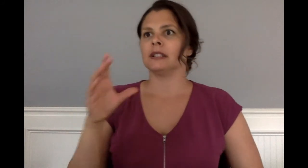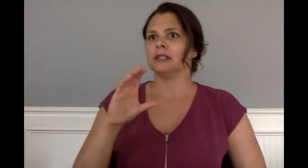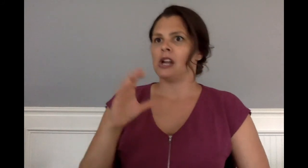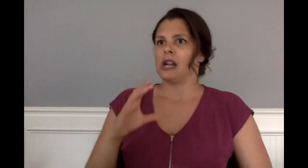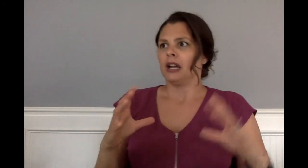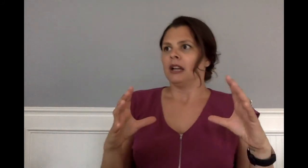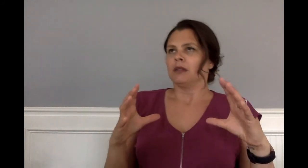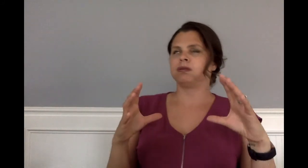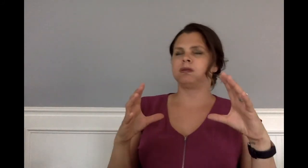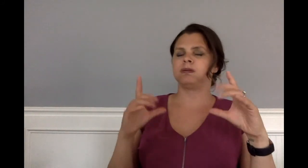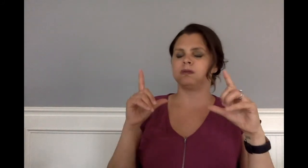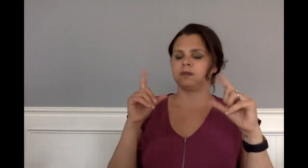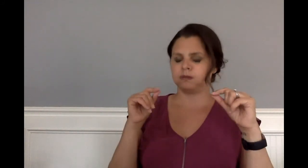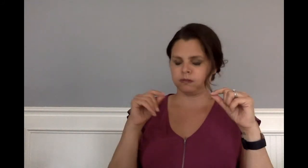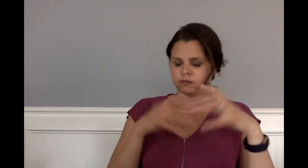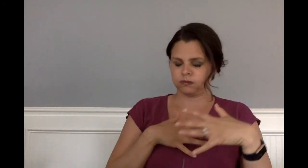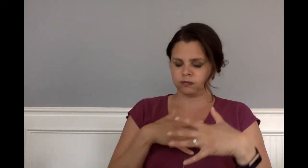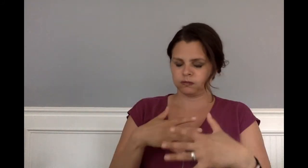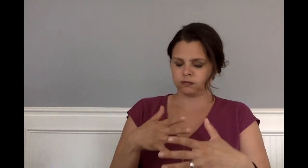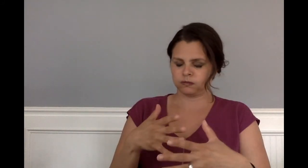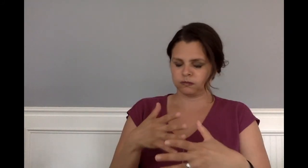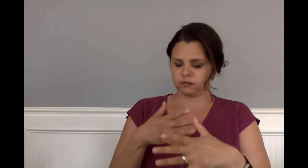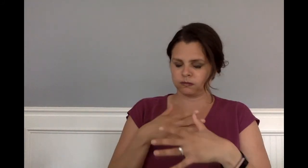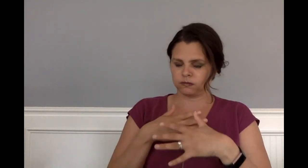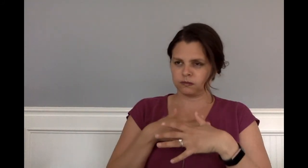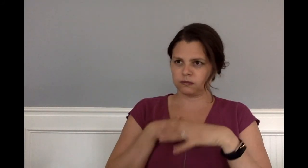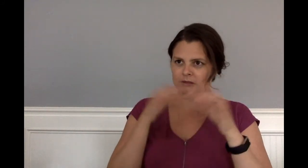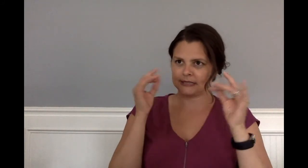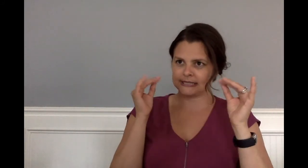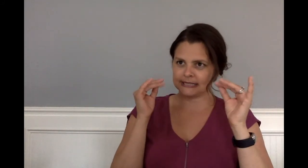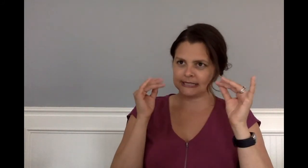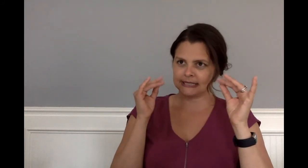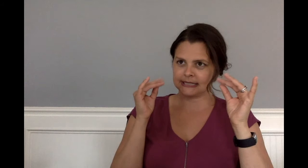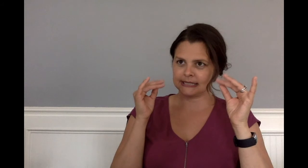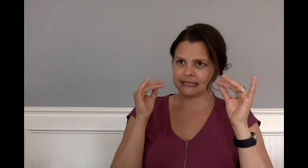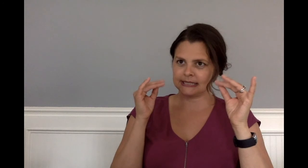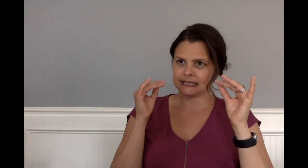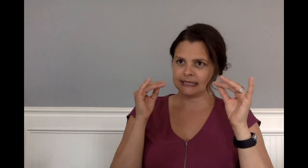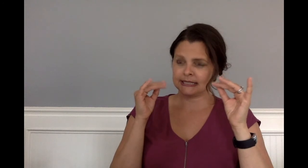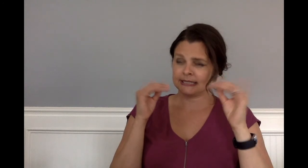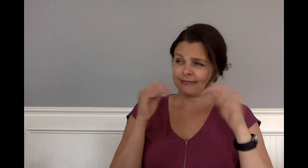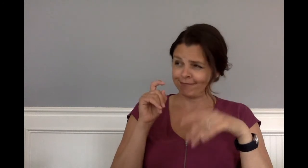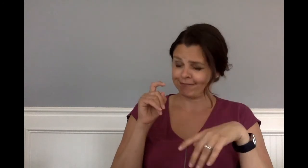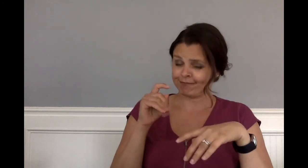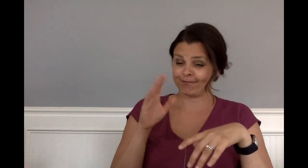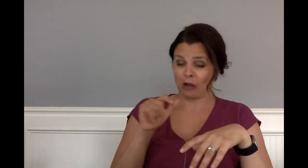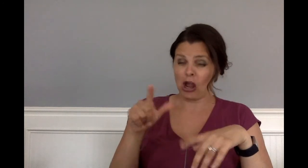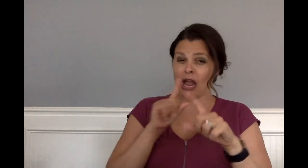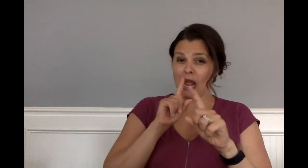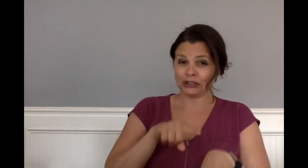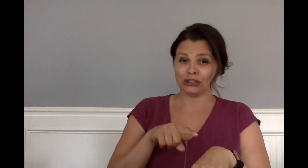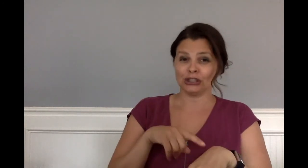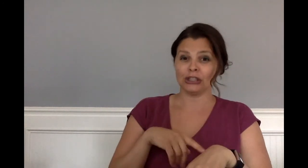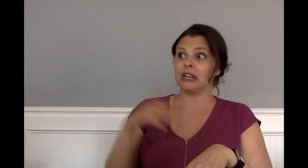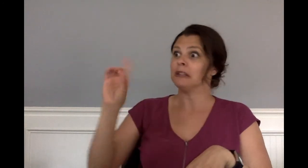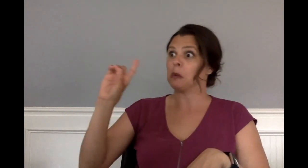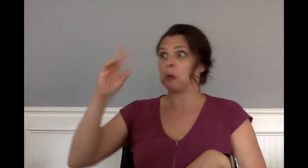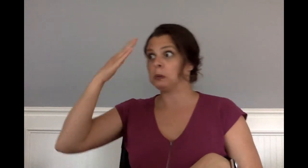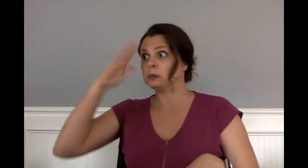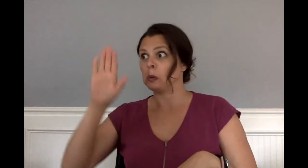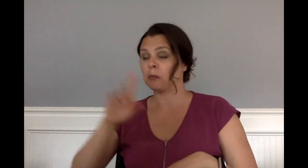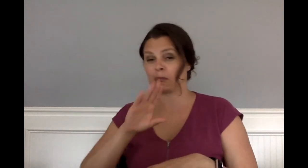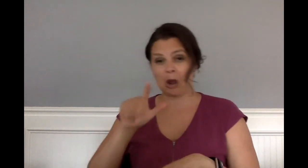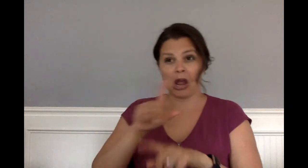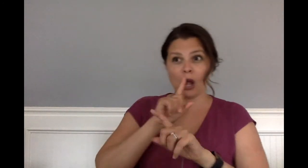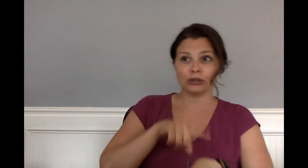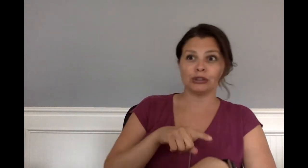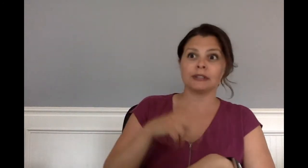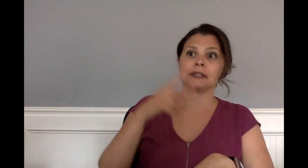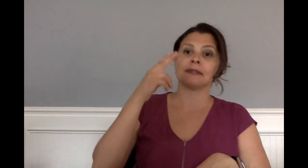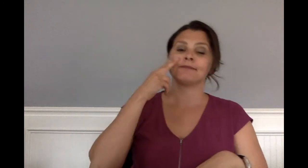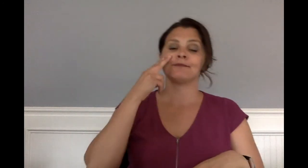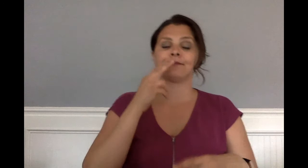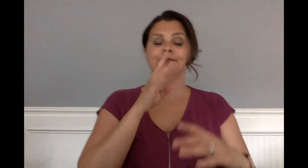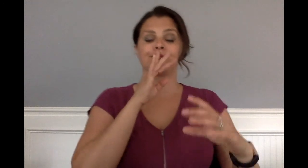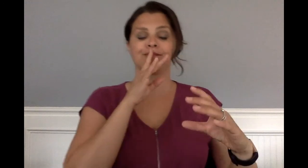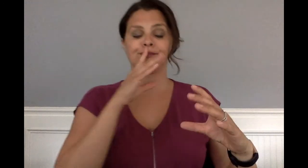Charlie closed his eyes and took a deep breath. Maybe the ball knew the answer even if Desdemona didn’t.